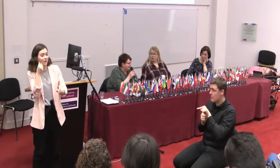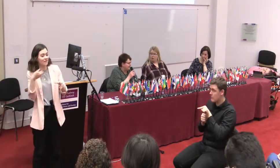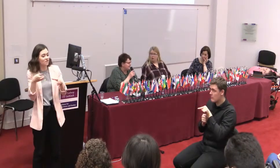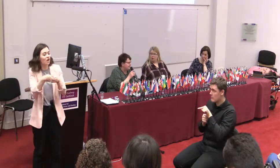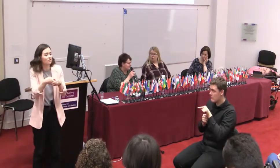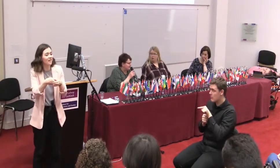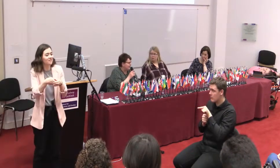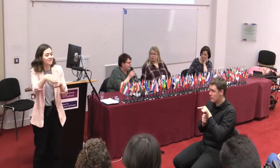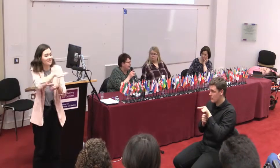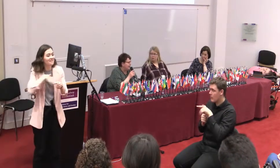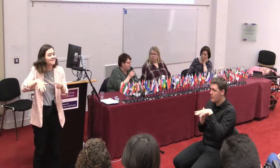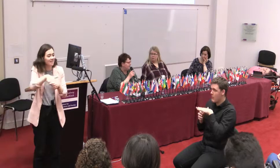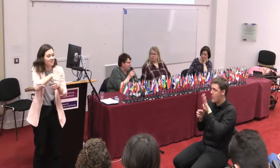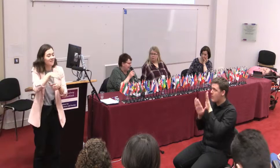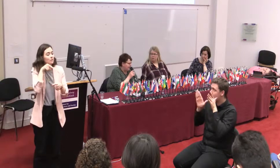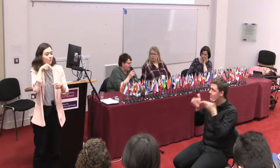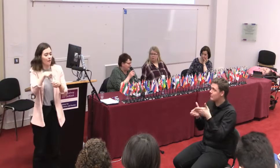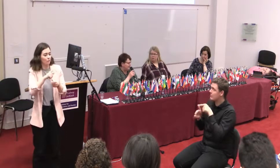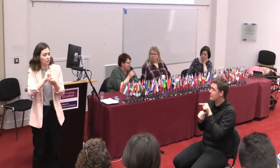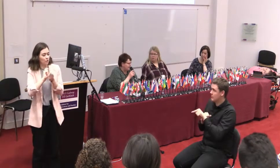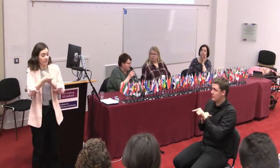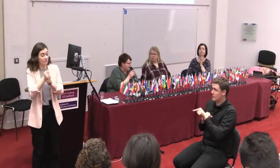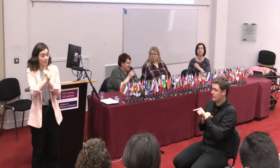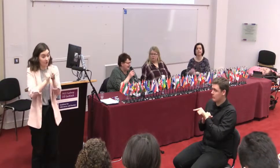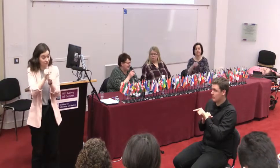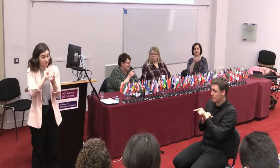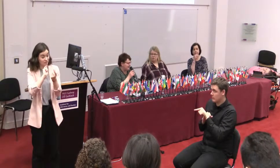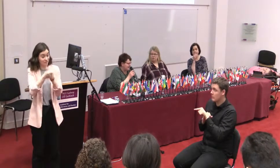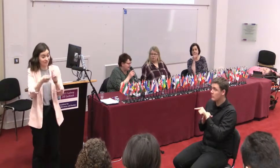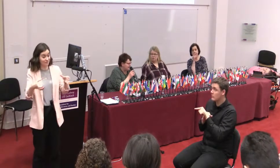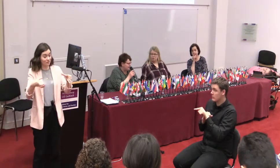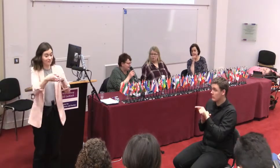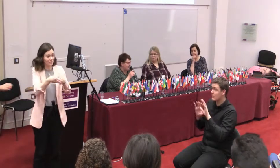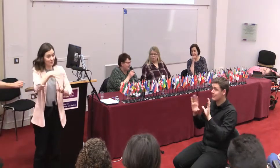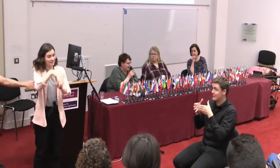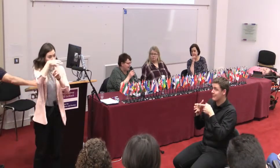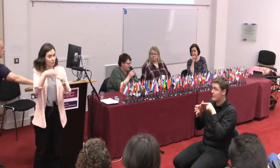It was turned from a laundry into a congregated setting.